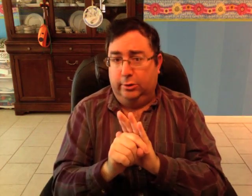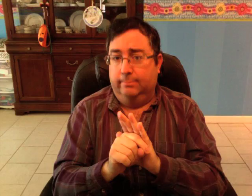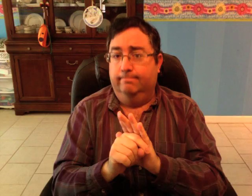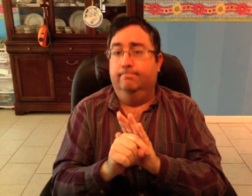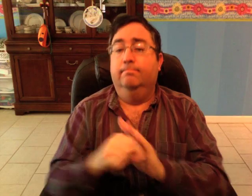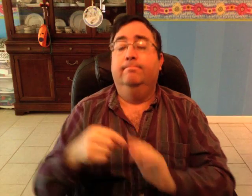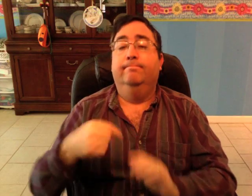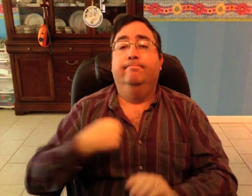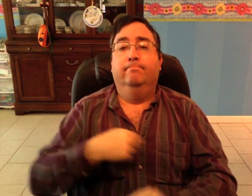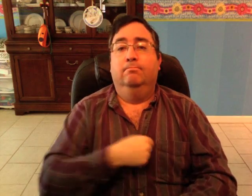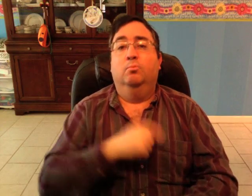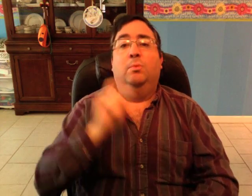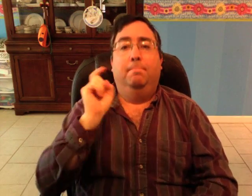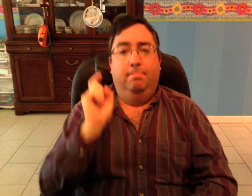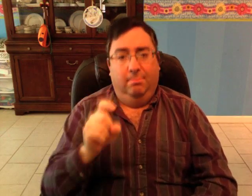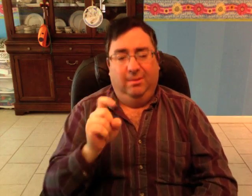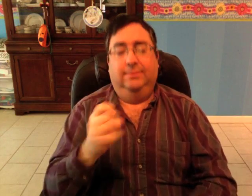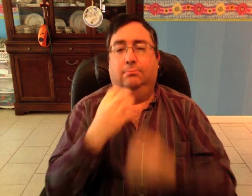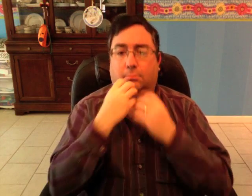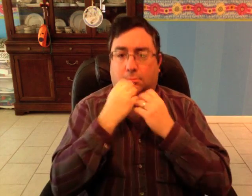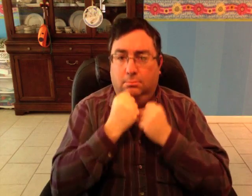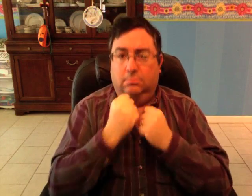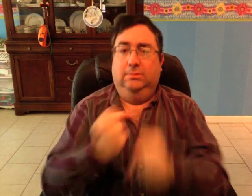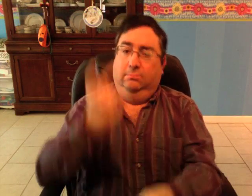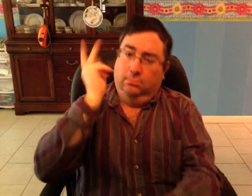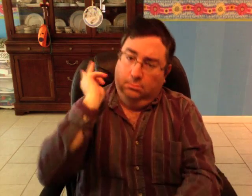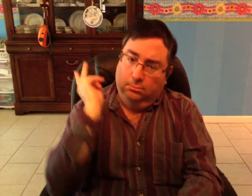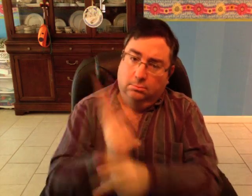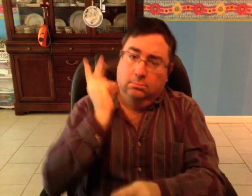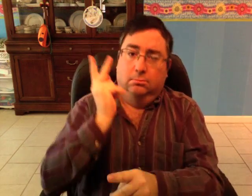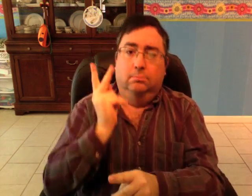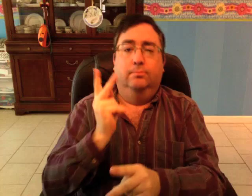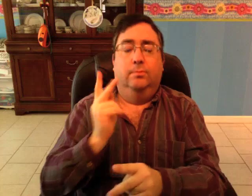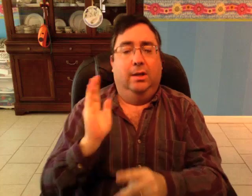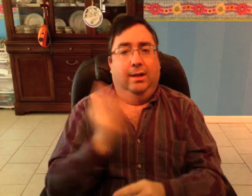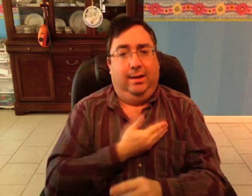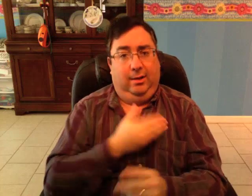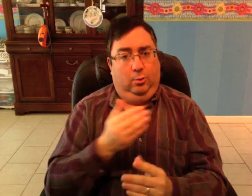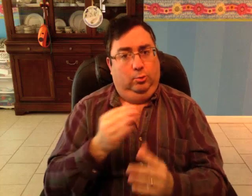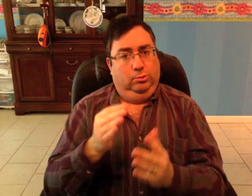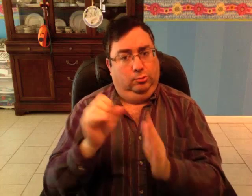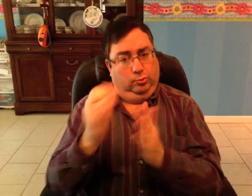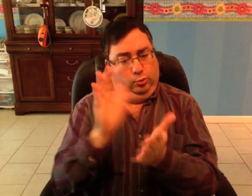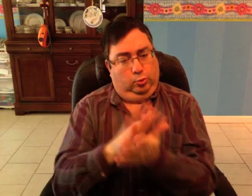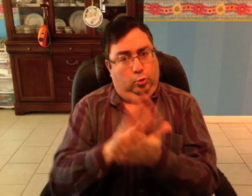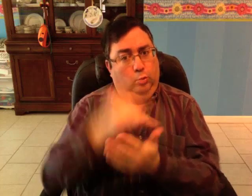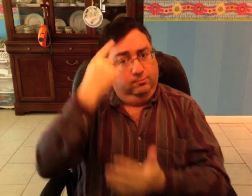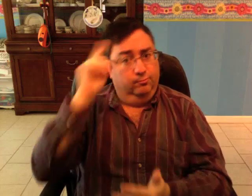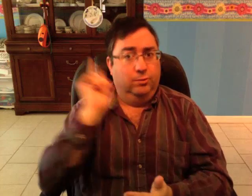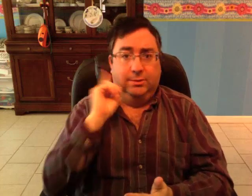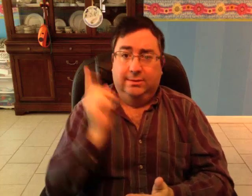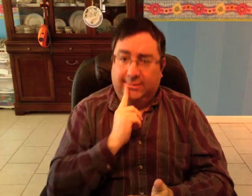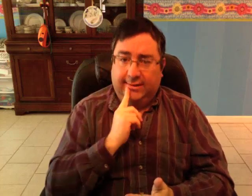We must preserve our schools for the Deaf --